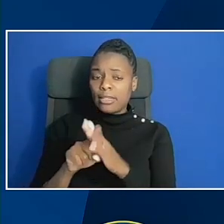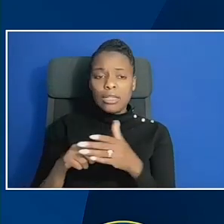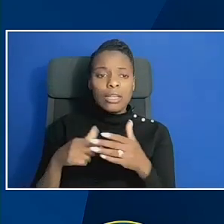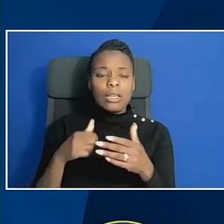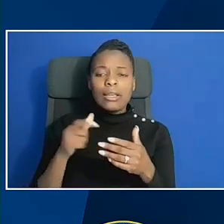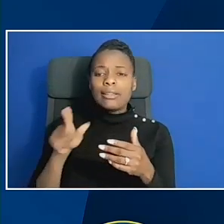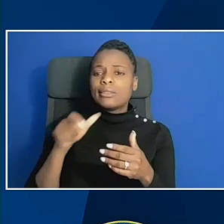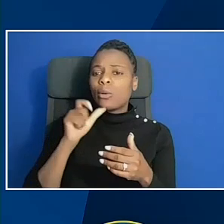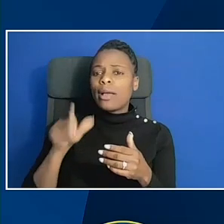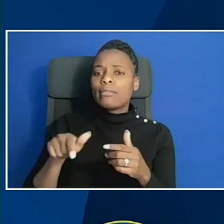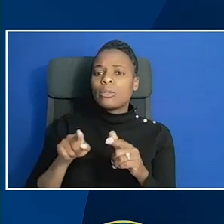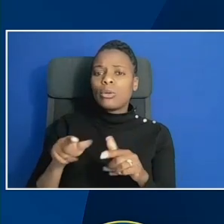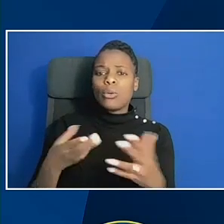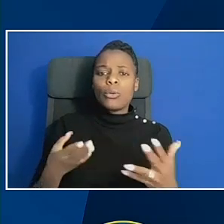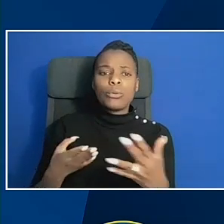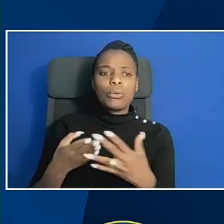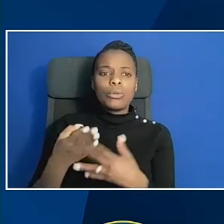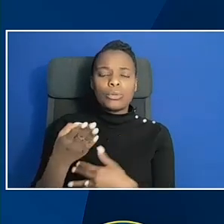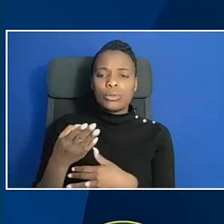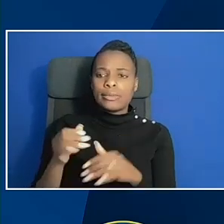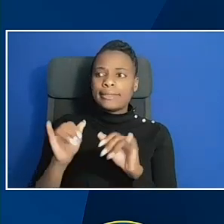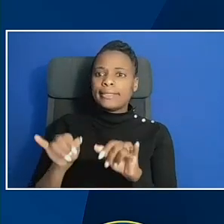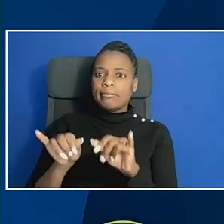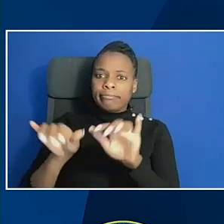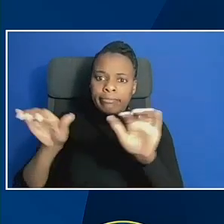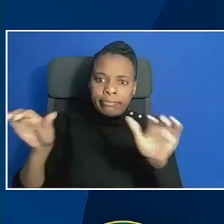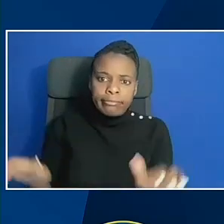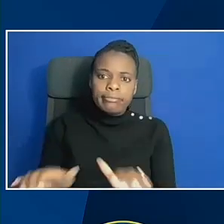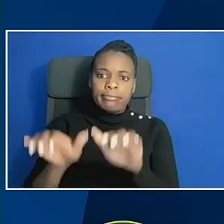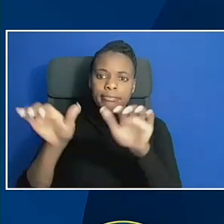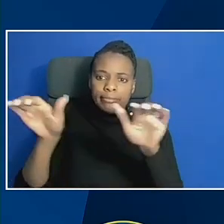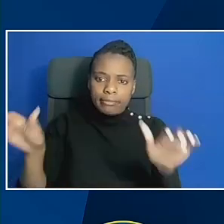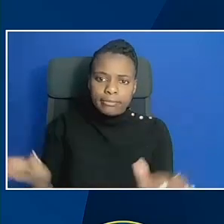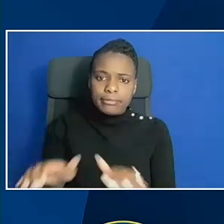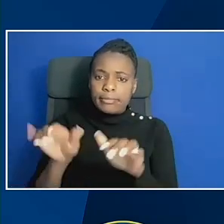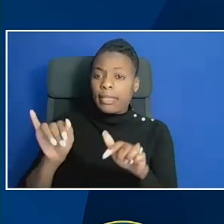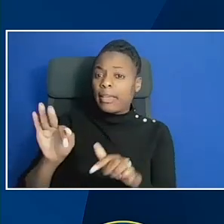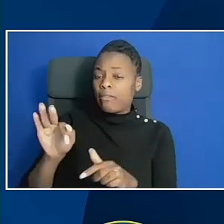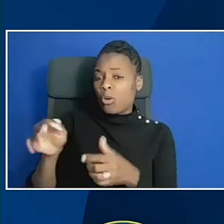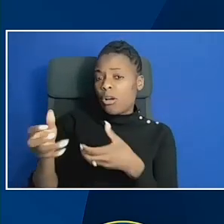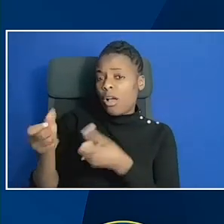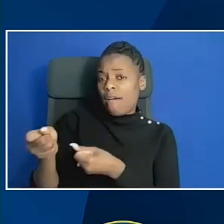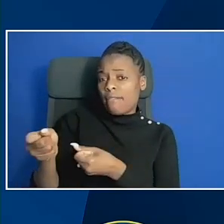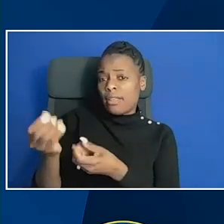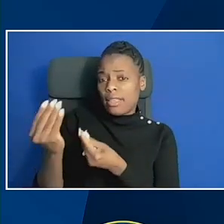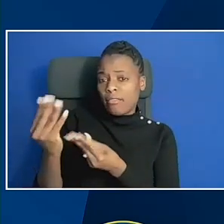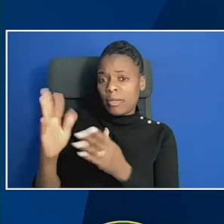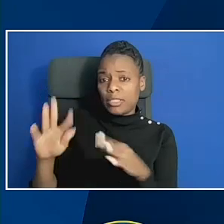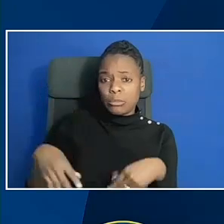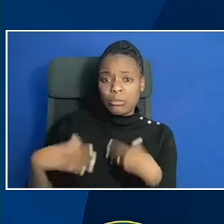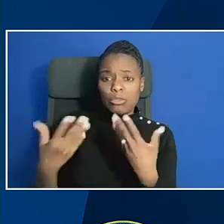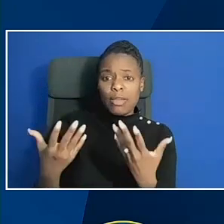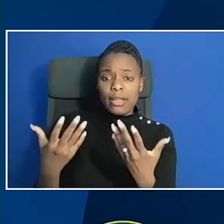the same exercise if we have confidence in that information. It may be something other than an